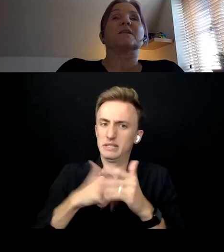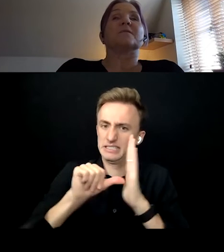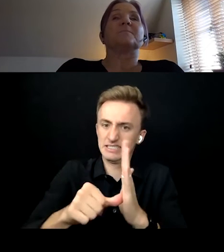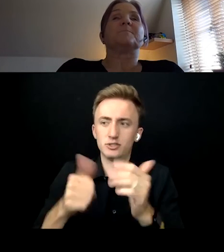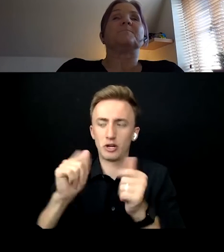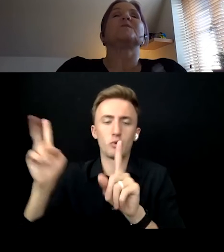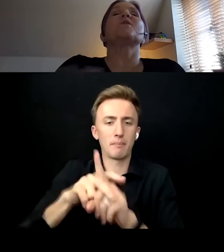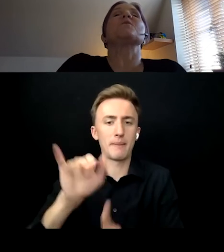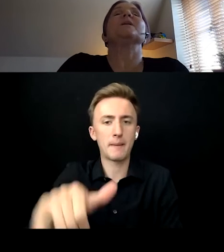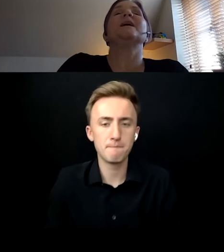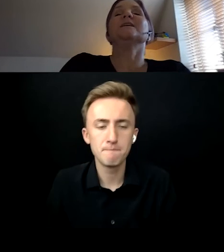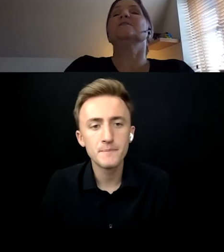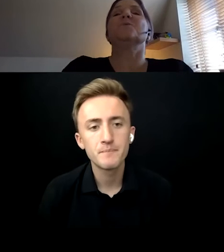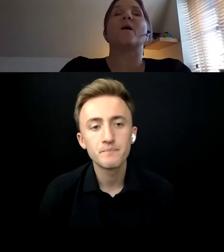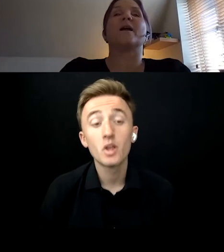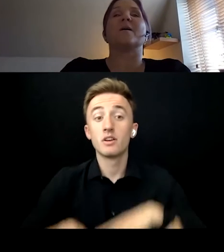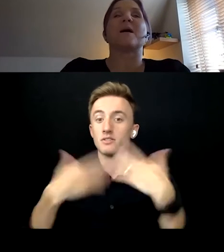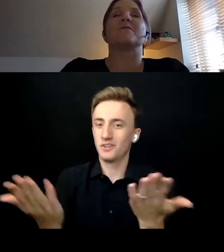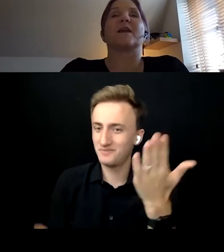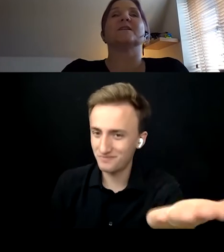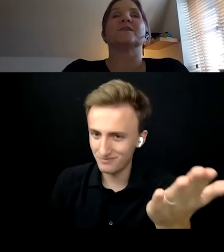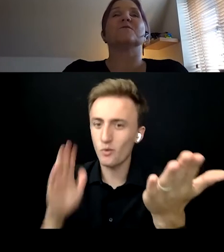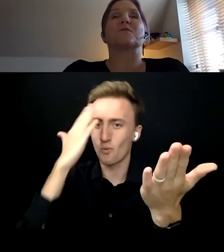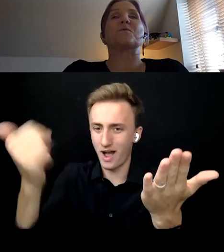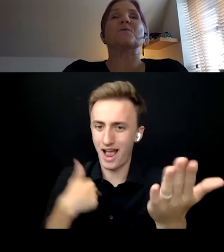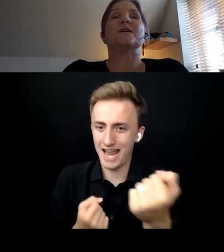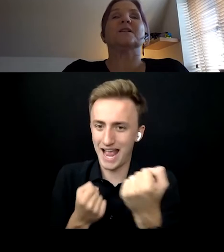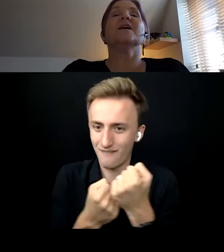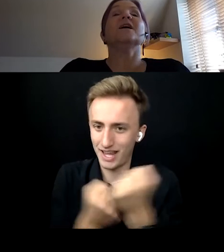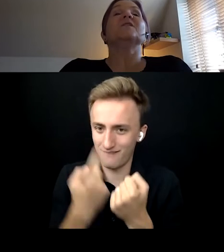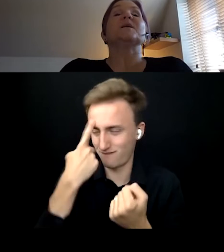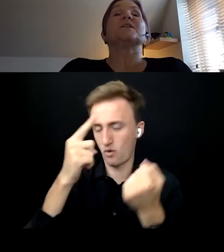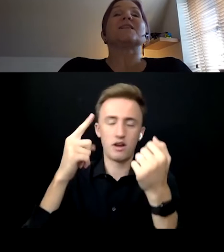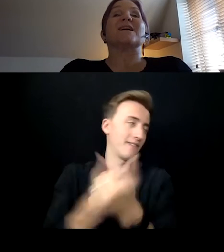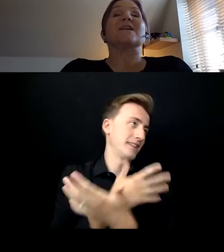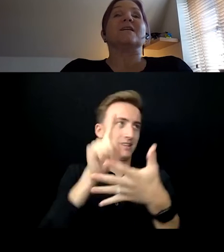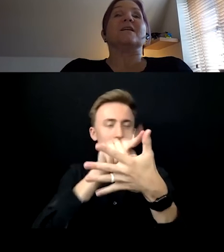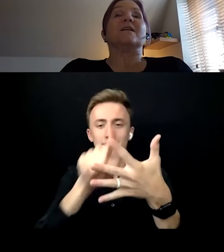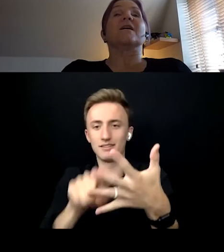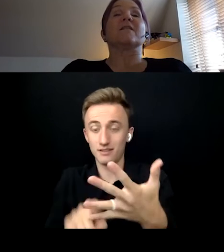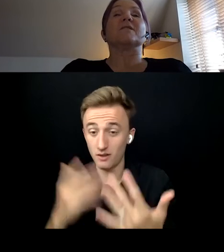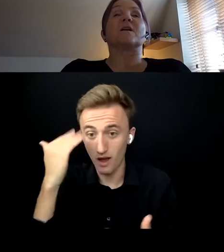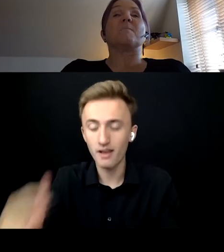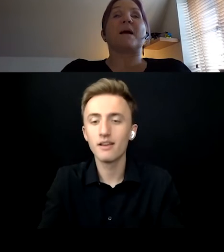this. So here's what I am advocating for all of this is because I think it can give us a